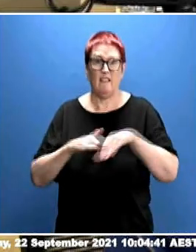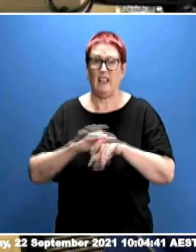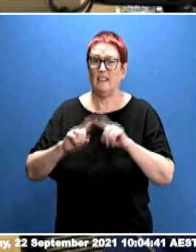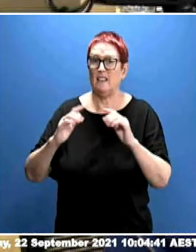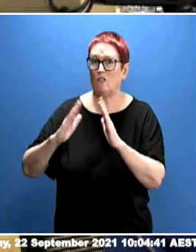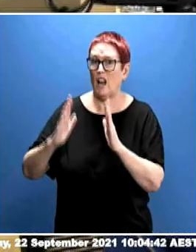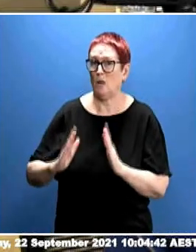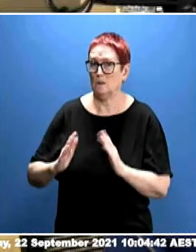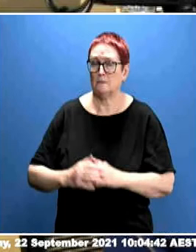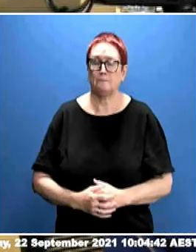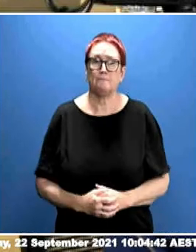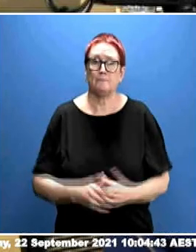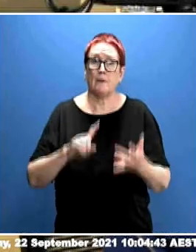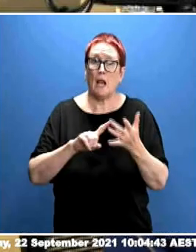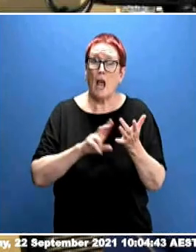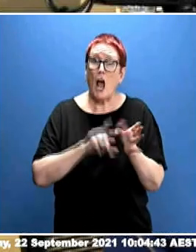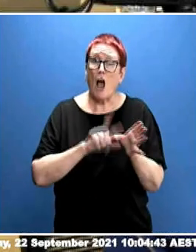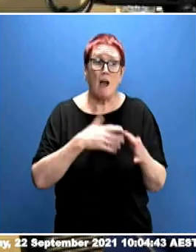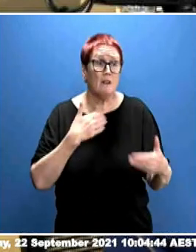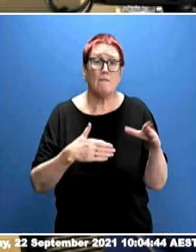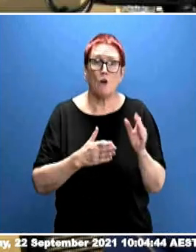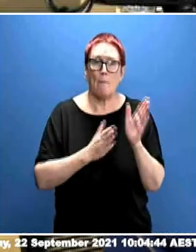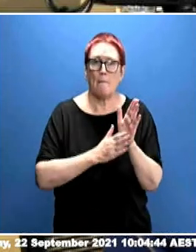The evidence of Ivy will be dealt with by Ms Tarrago.